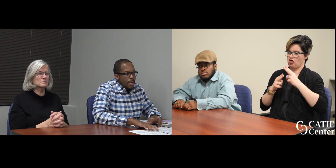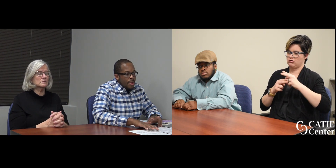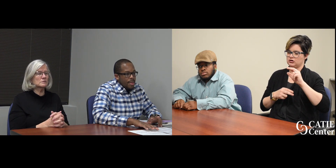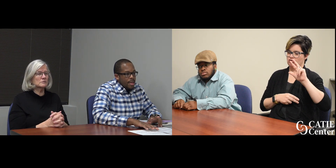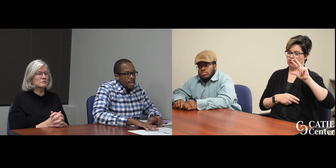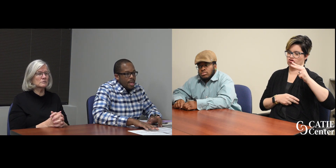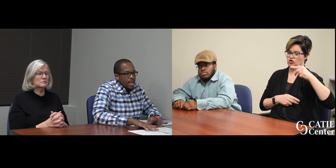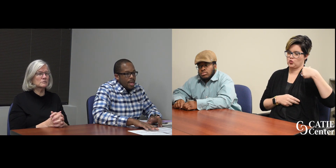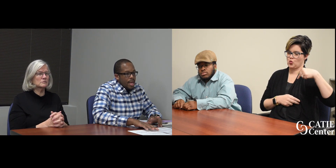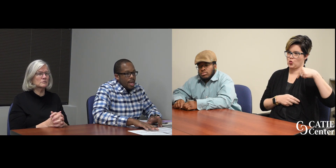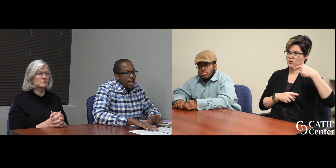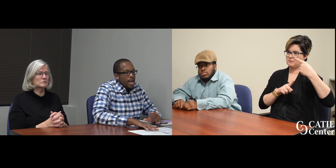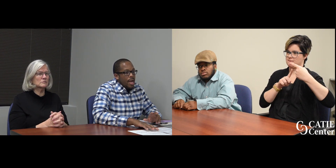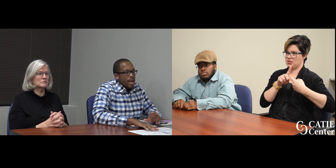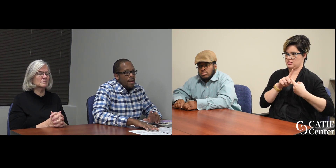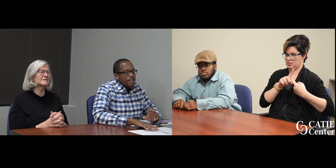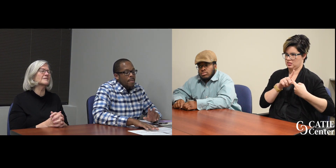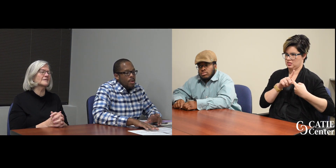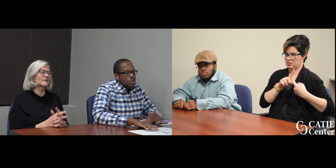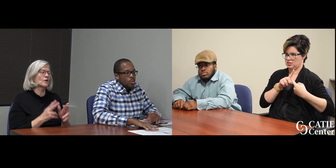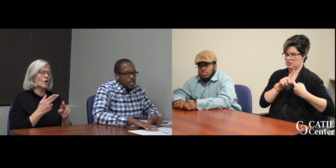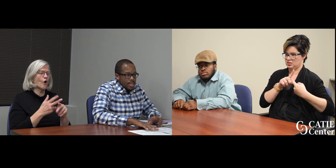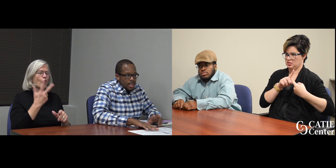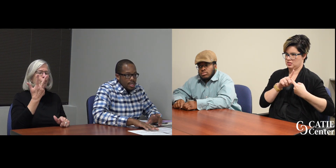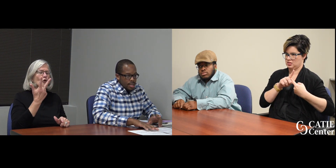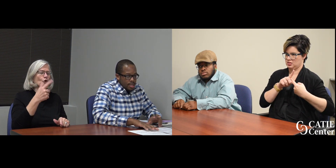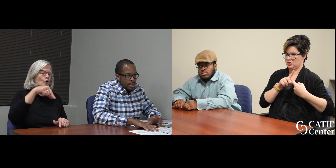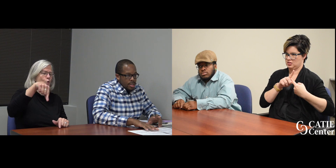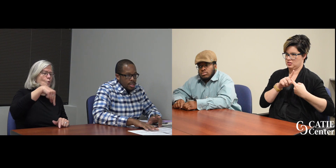month, of the most recent year,